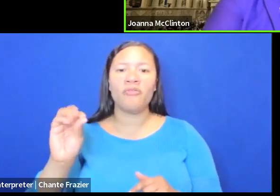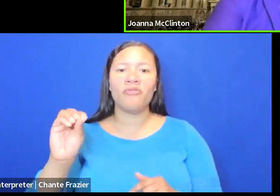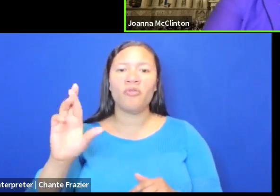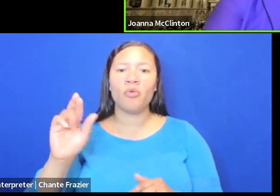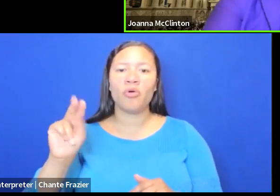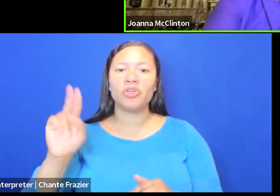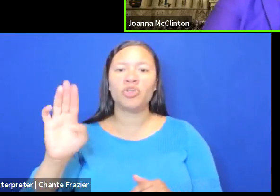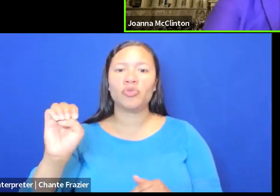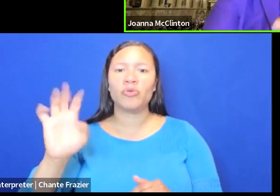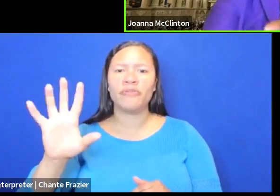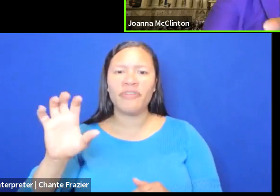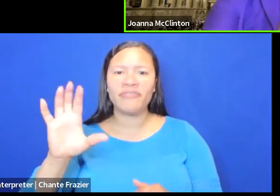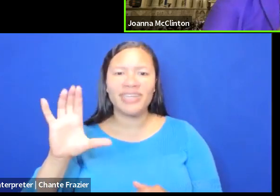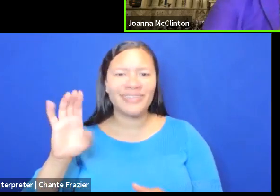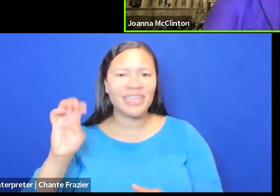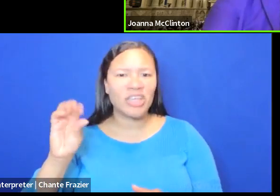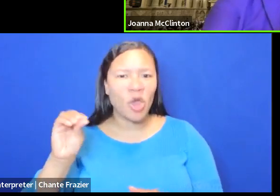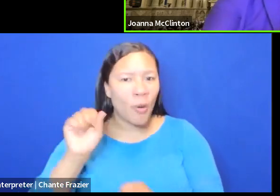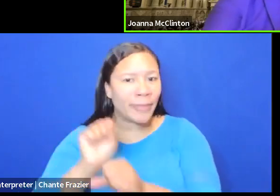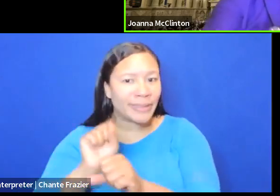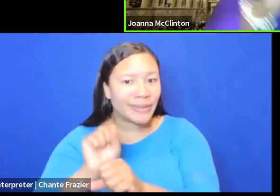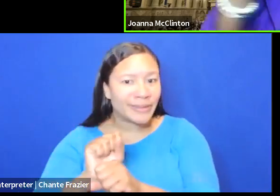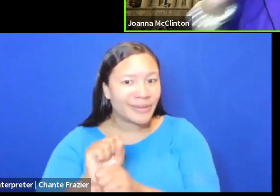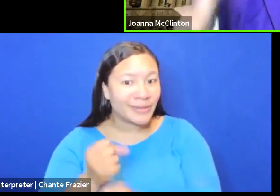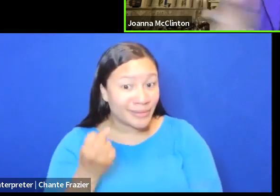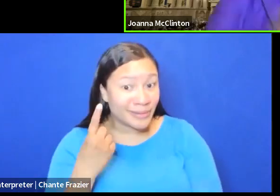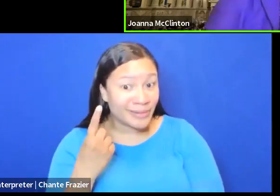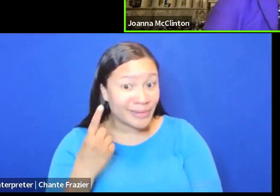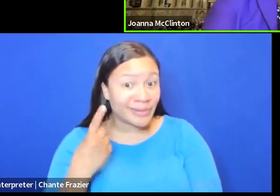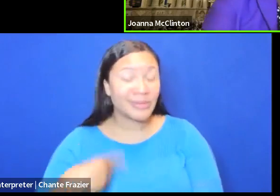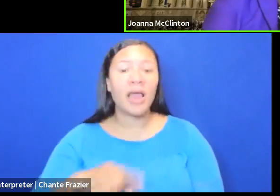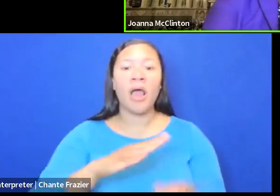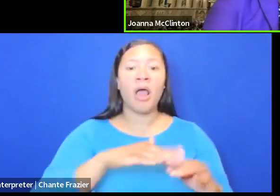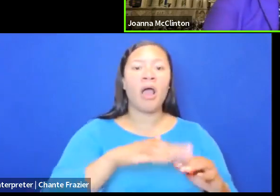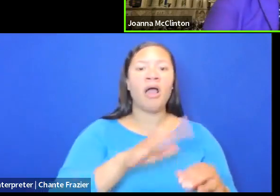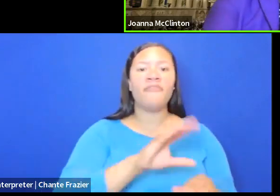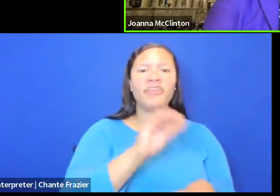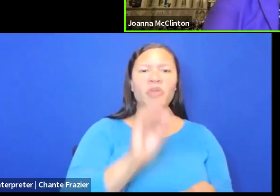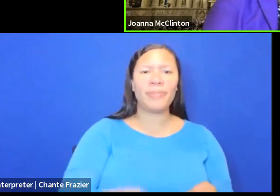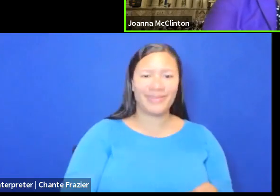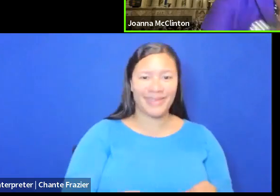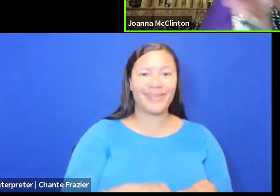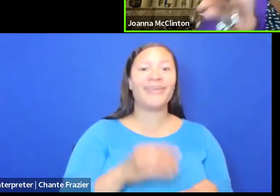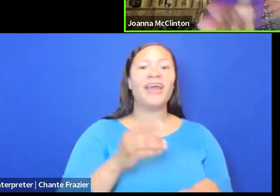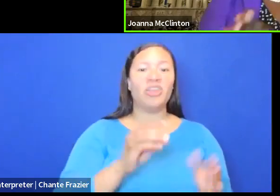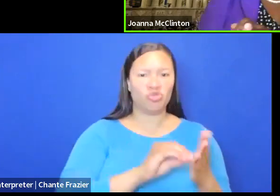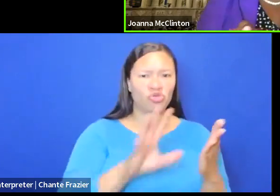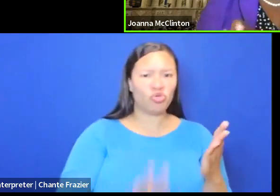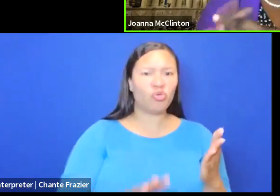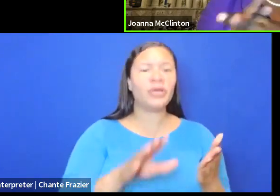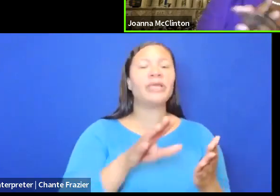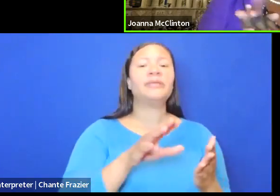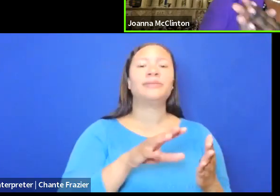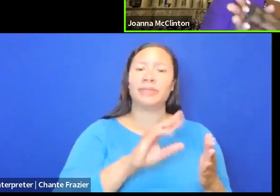colleges or universities. Somehow we have less than